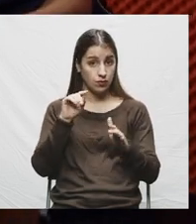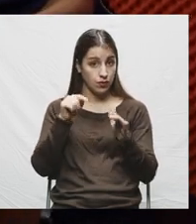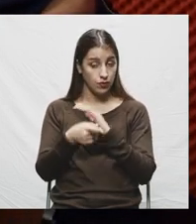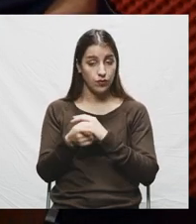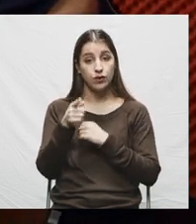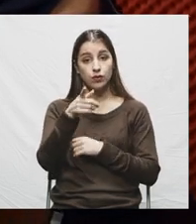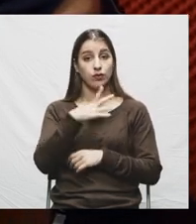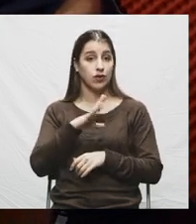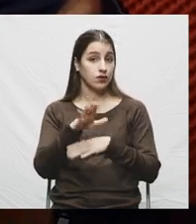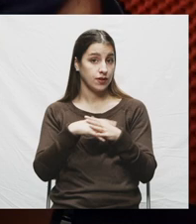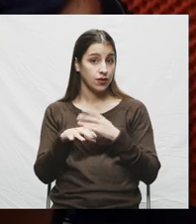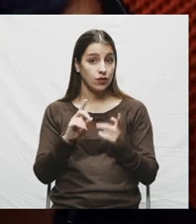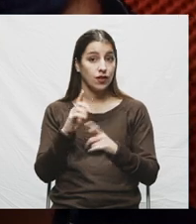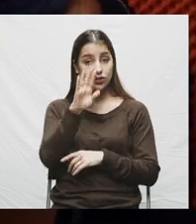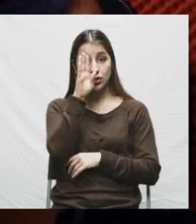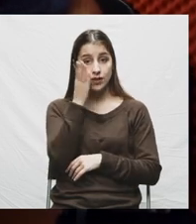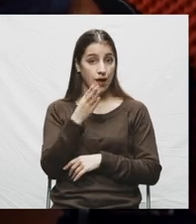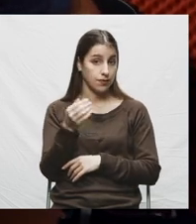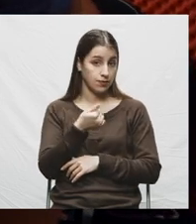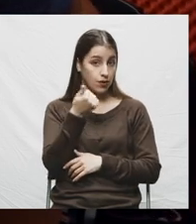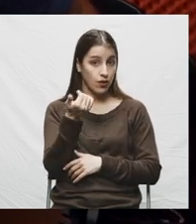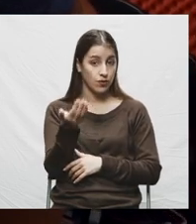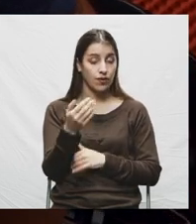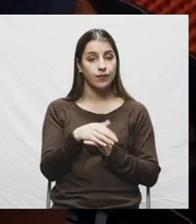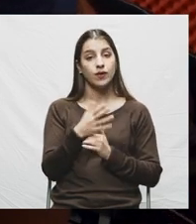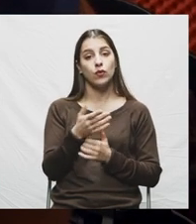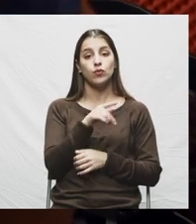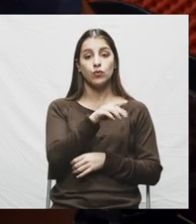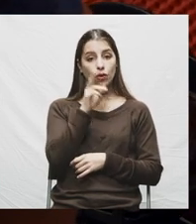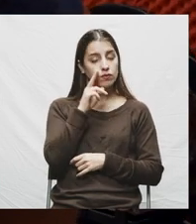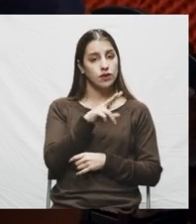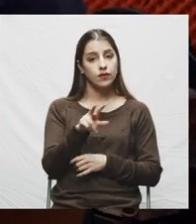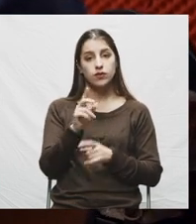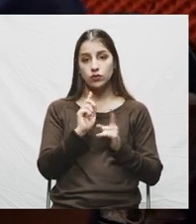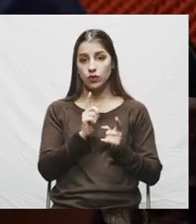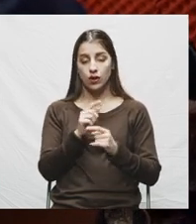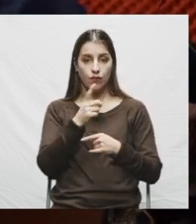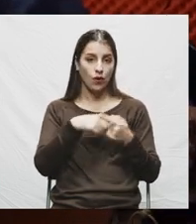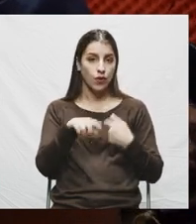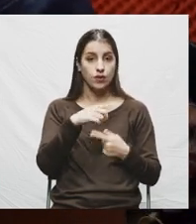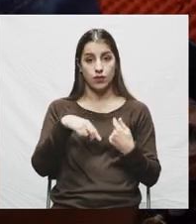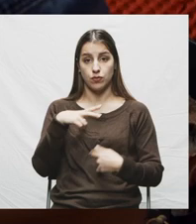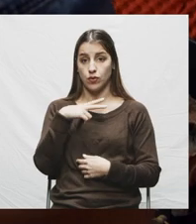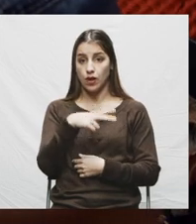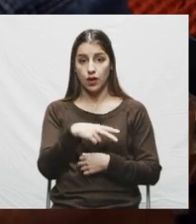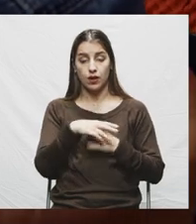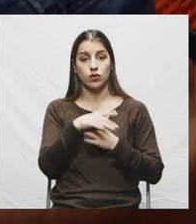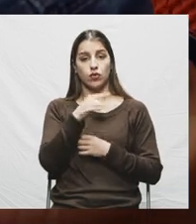about what you wanted to do. What do you observe from these returns to your country?